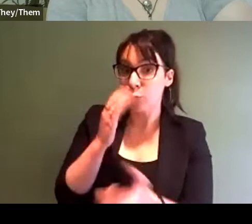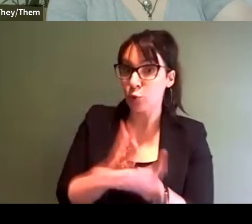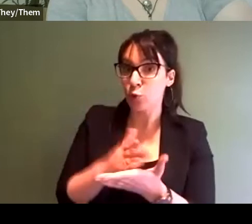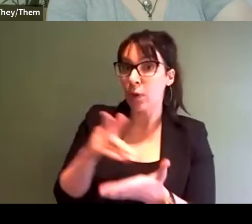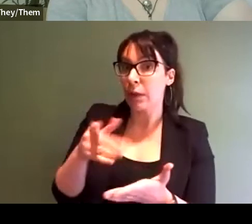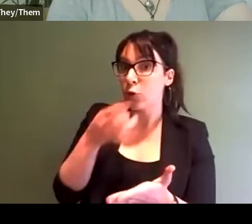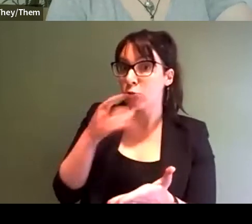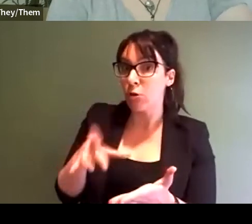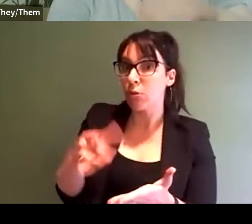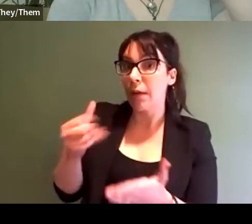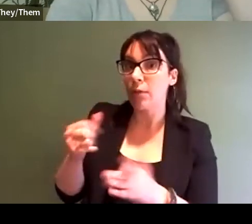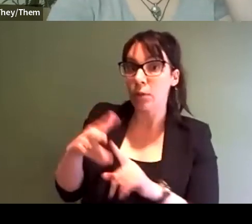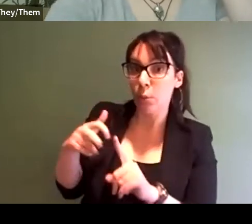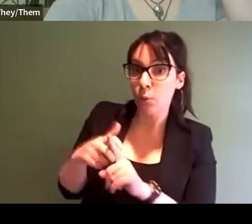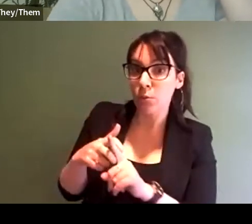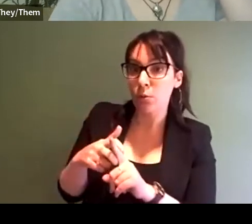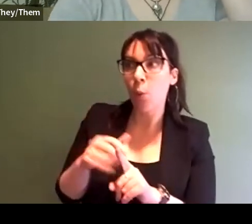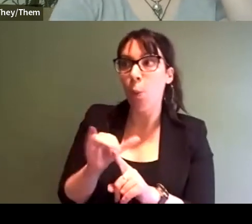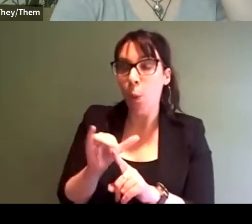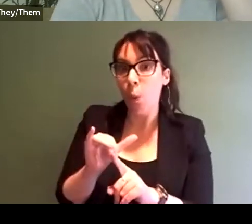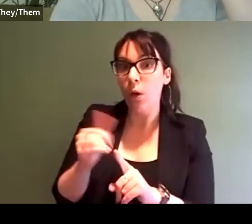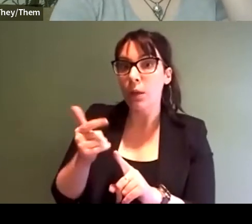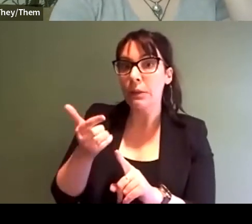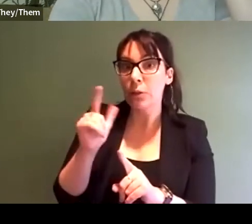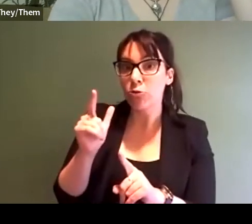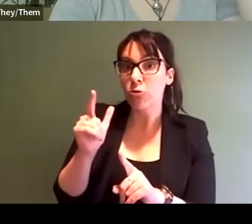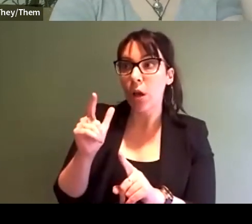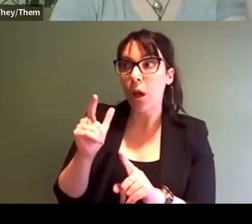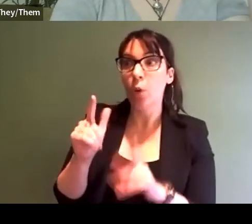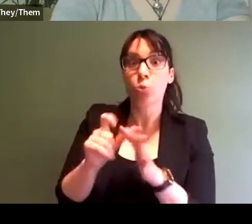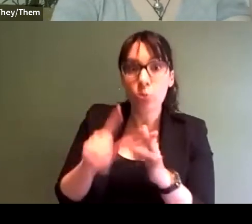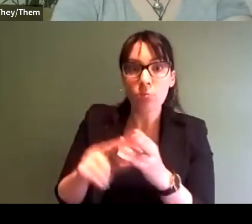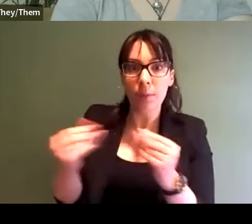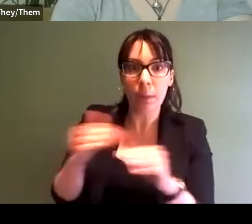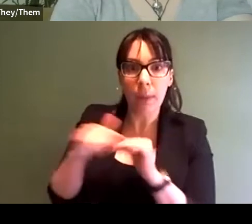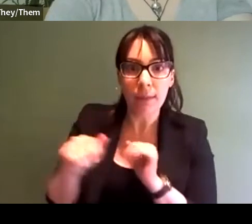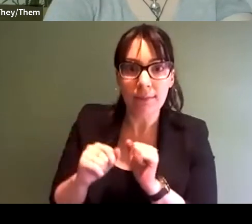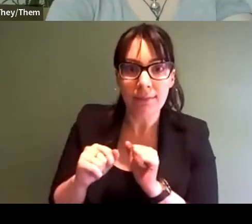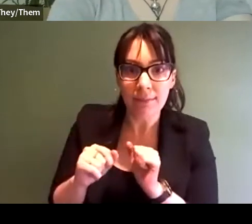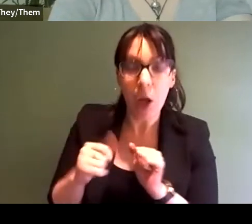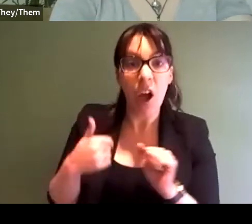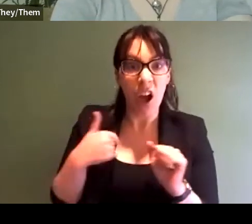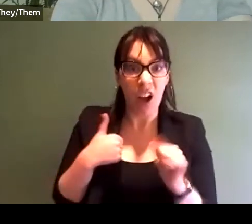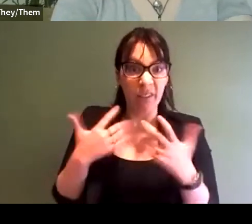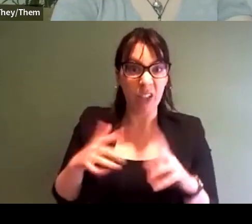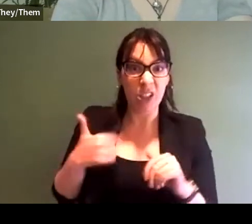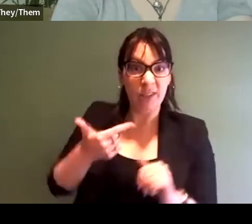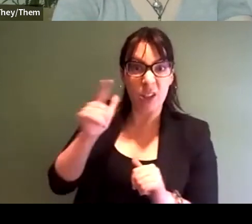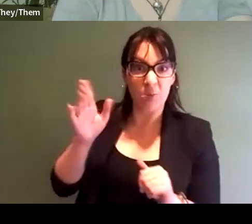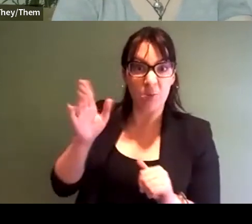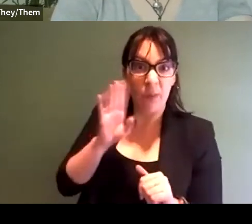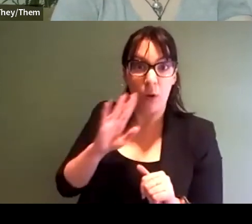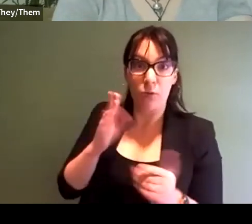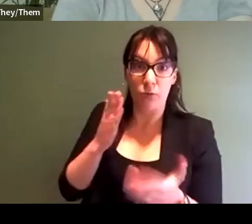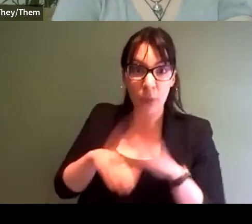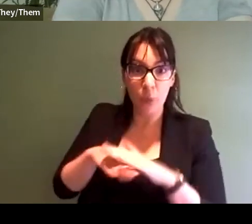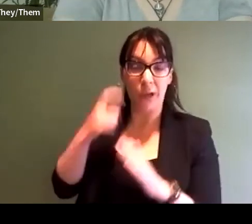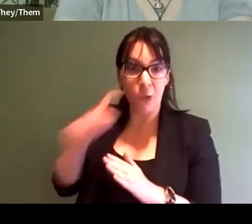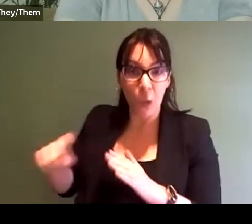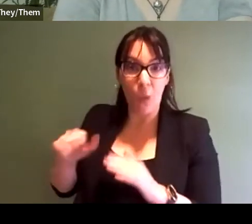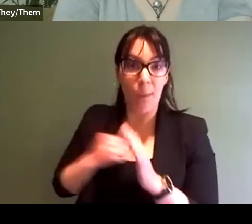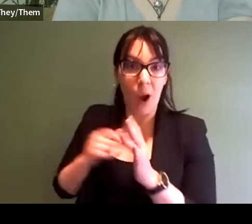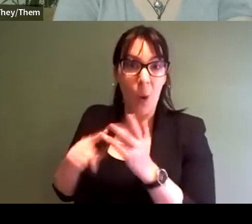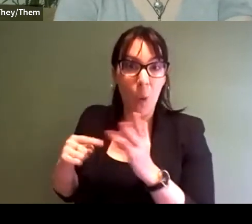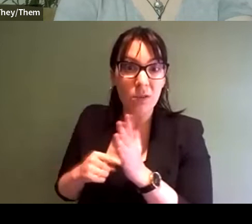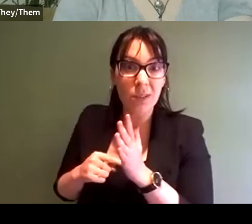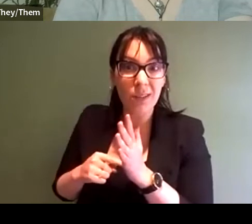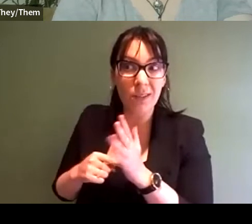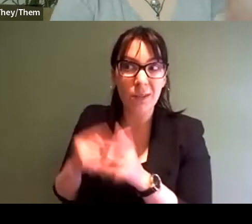And really I had some teachers who completely disregarded what my occupational therapist said, and that didn't go well.